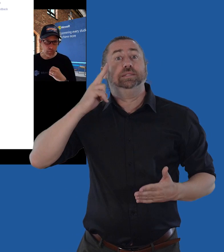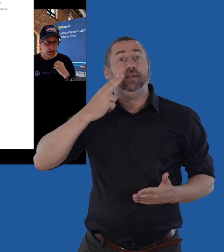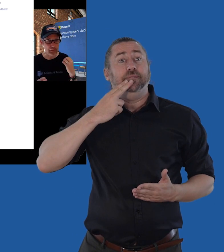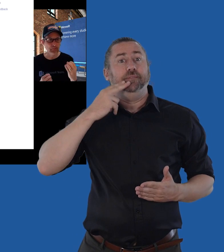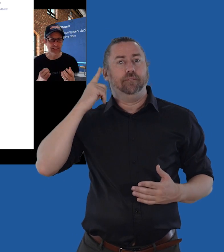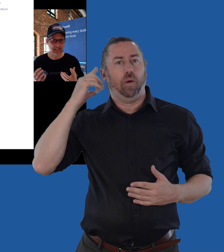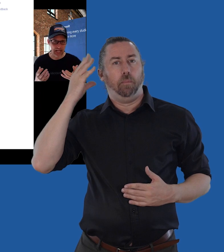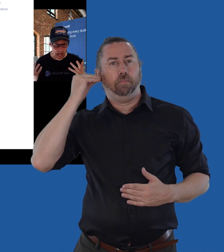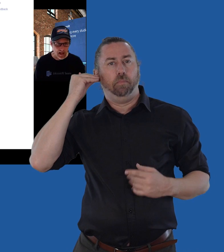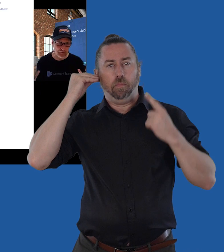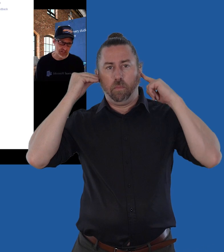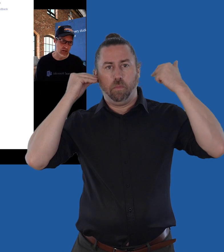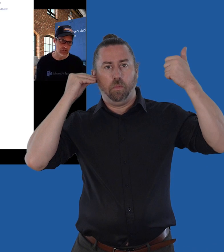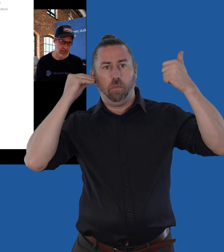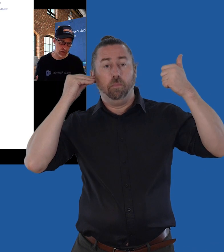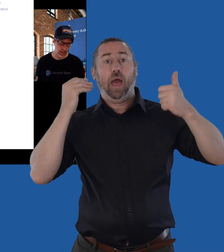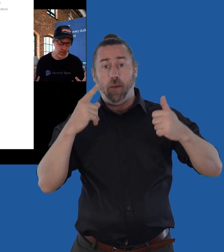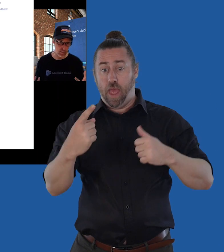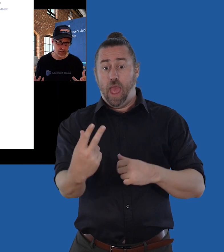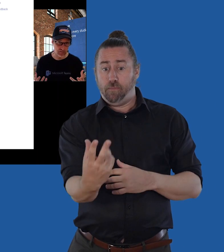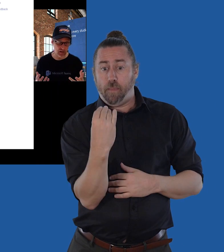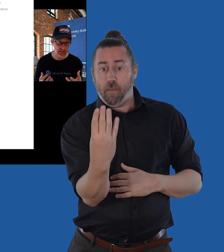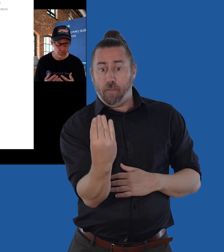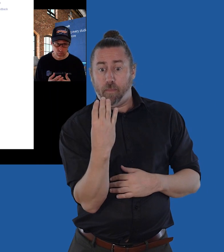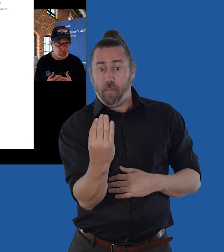I might be missing half the sounds that are coming out of my device,